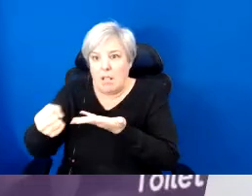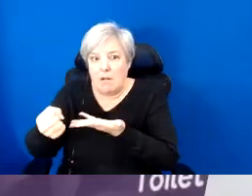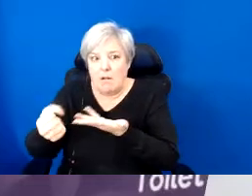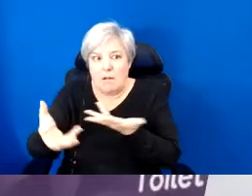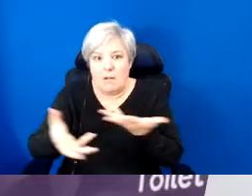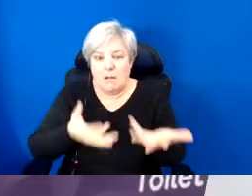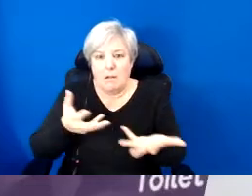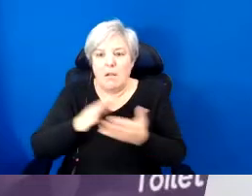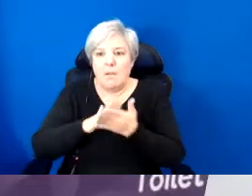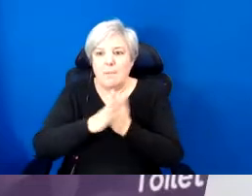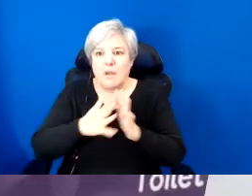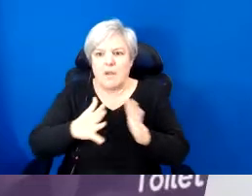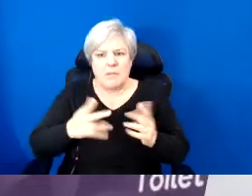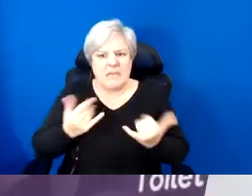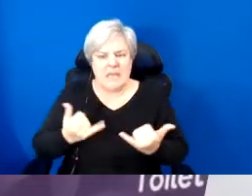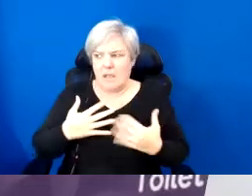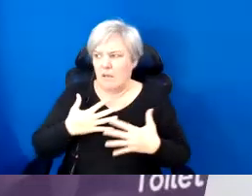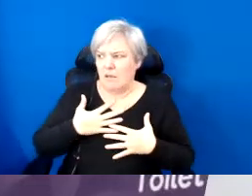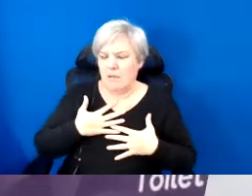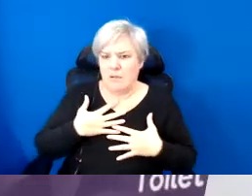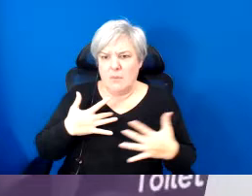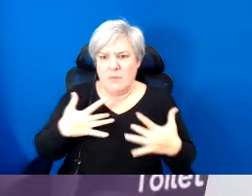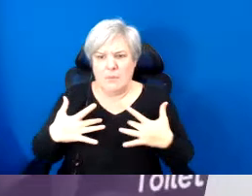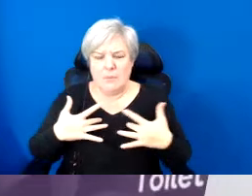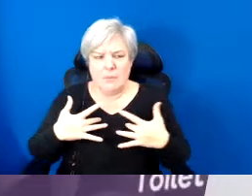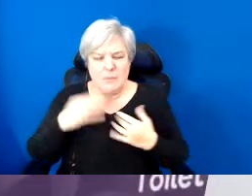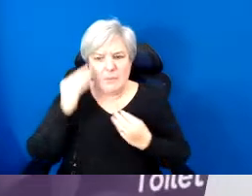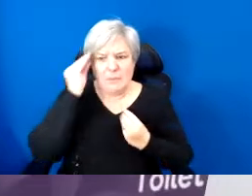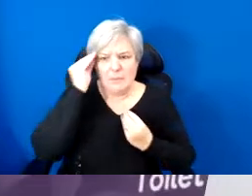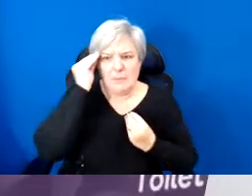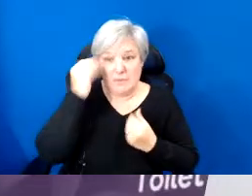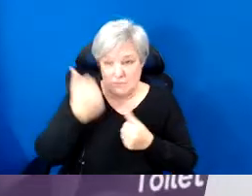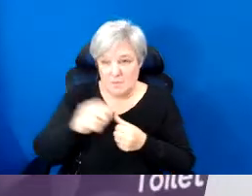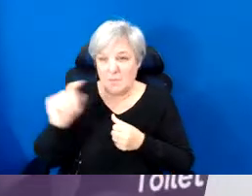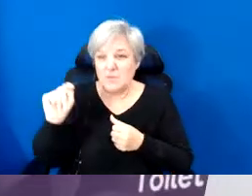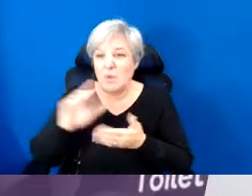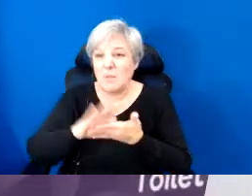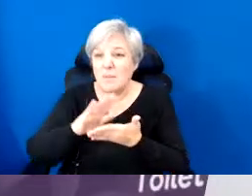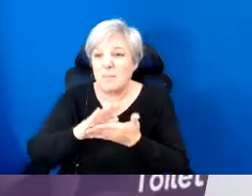and things started flying off the shelf. Remember the toilet paper or the beans or the rice